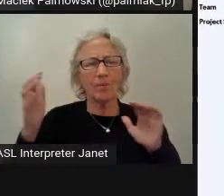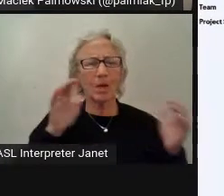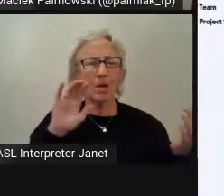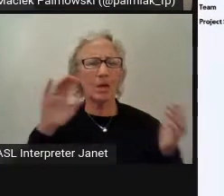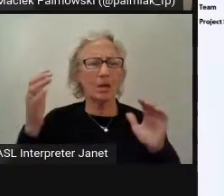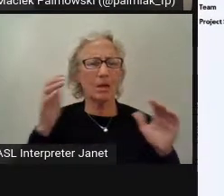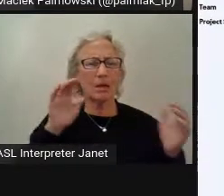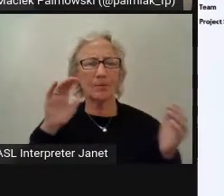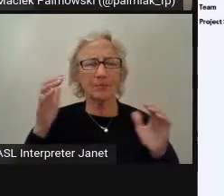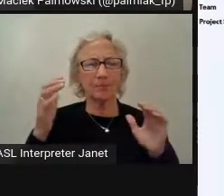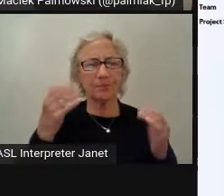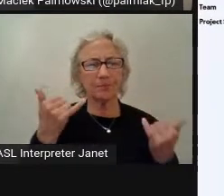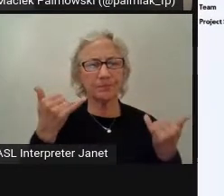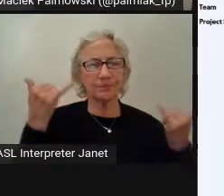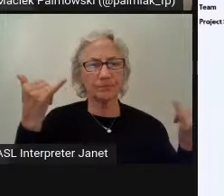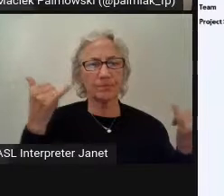pipeline versus testing a site with the browser.